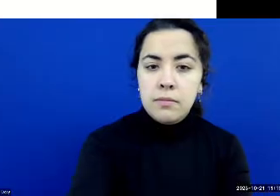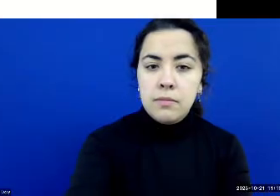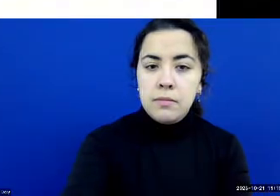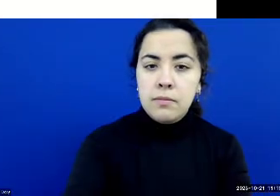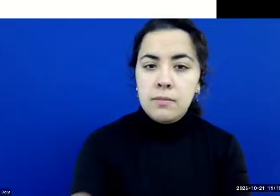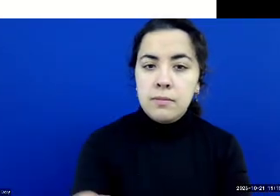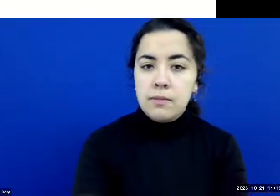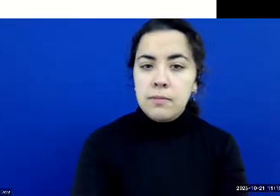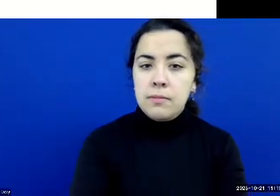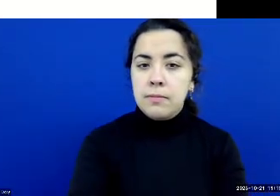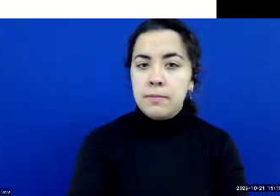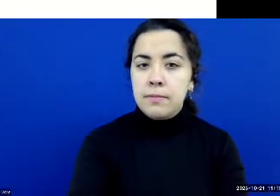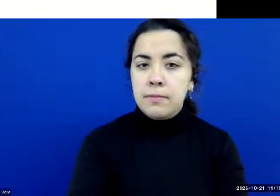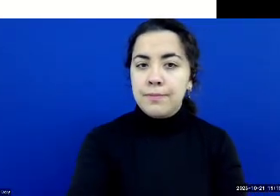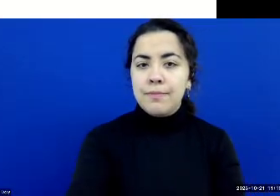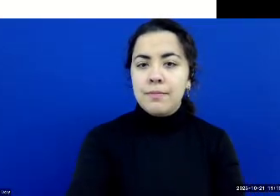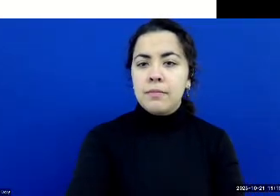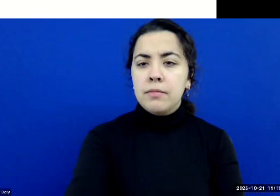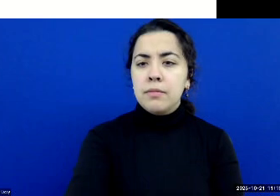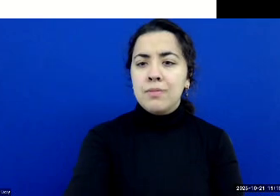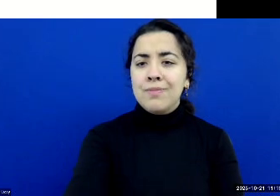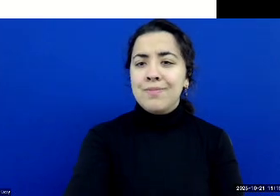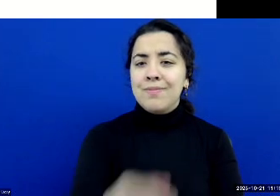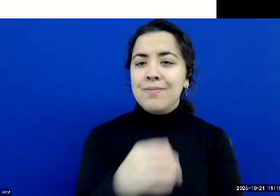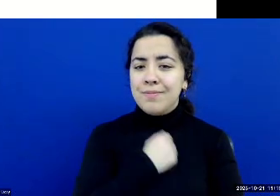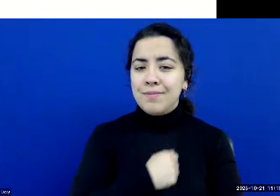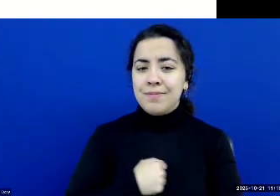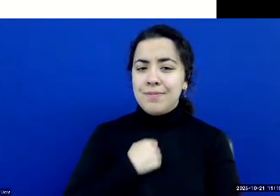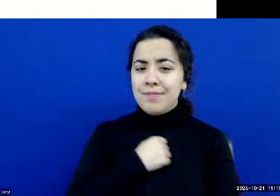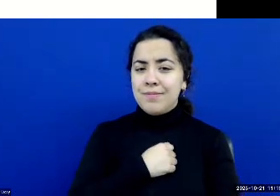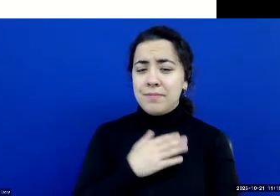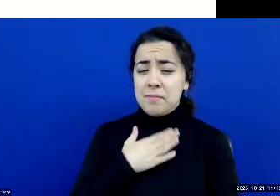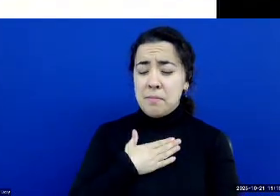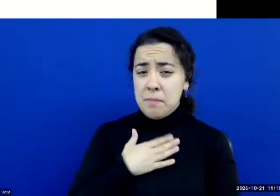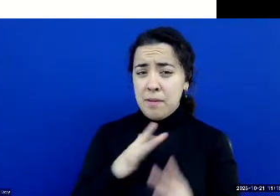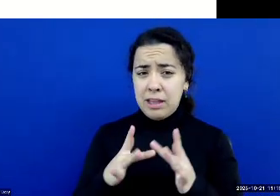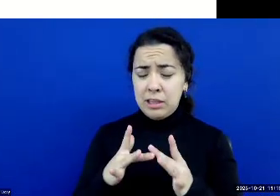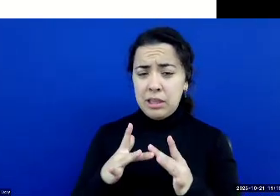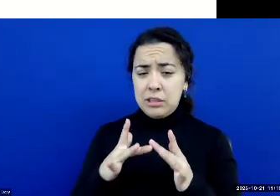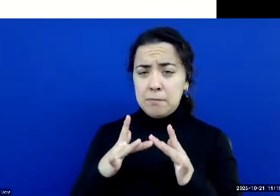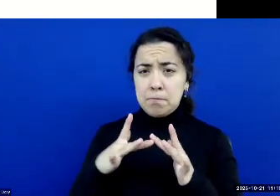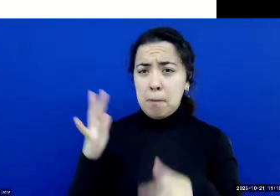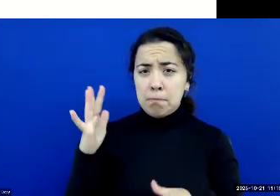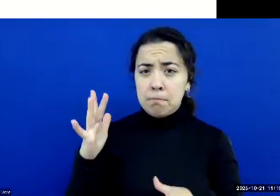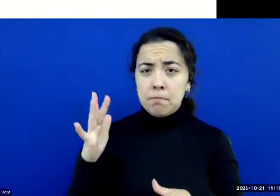Kathleen DeForest: I apologize if my internet was the one that Dropped out there.